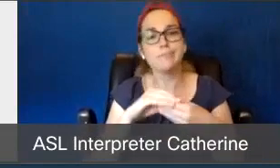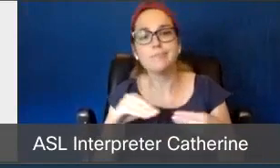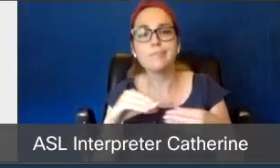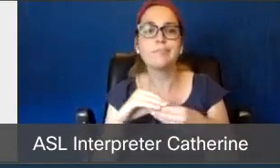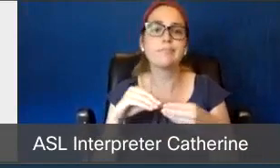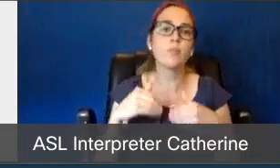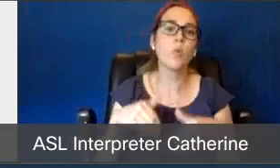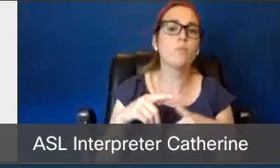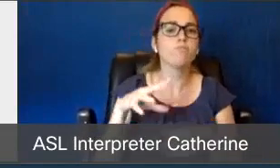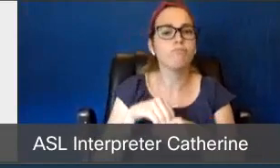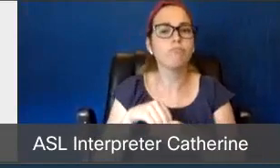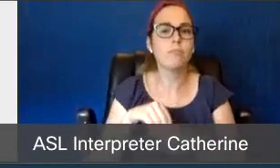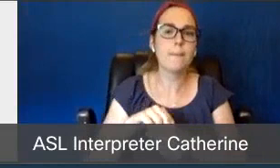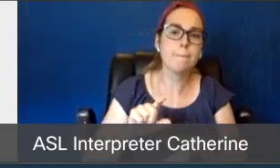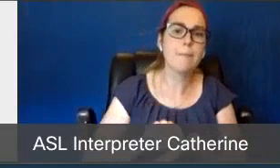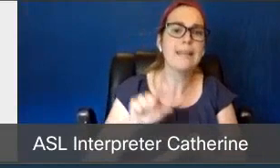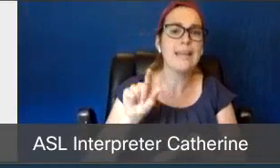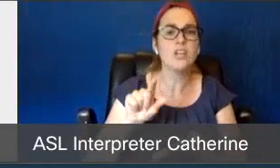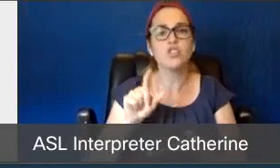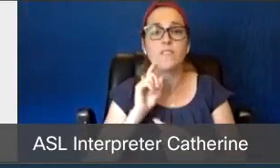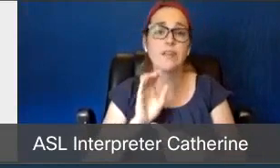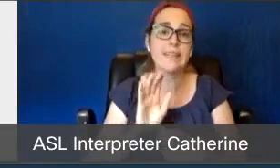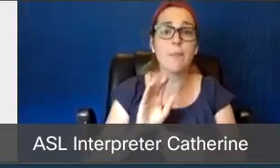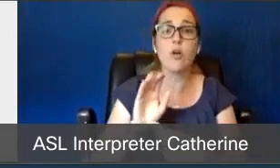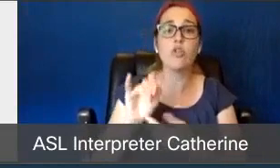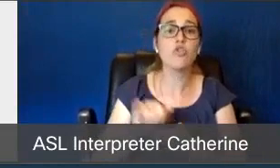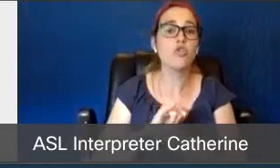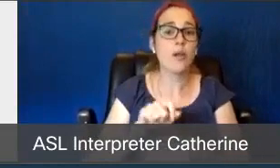as the New York times, NBC News, MSNBC,